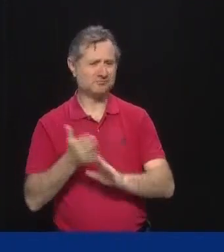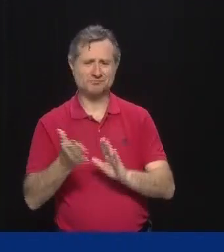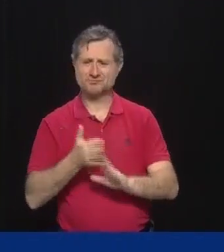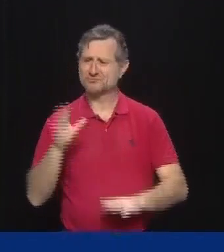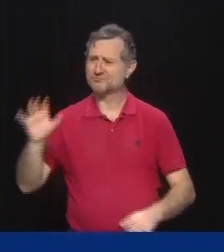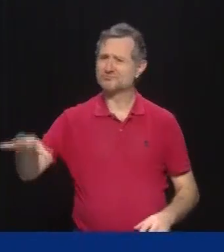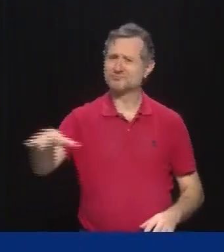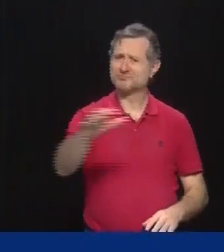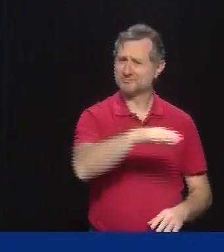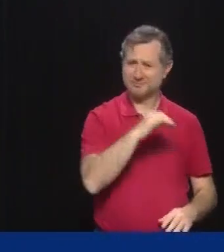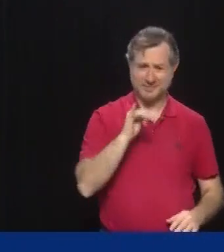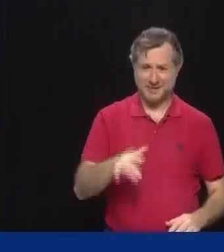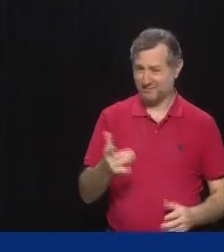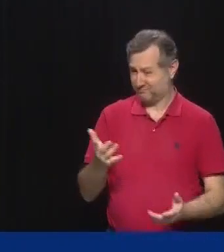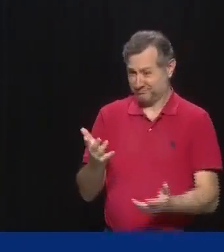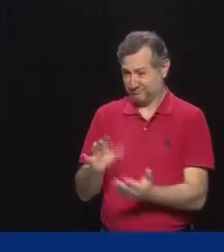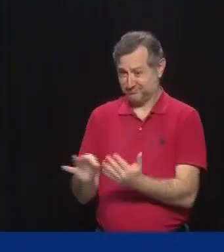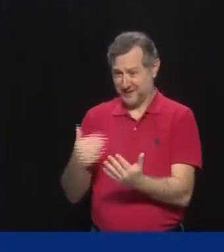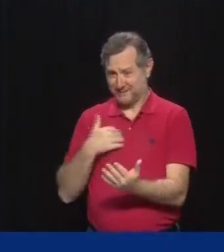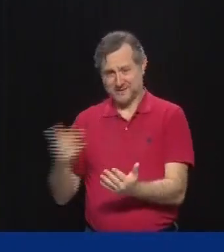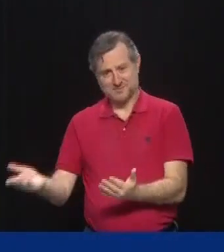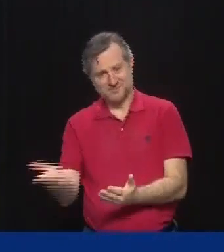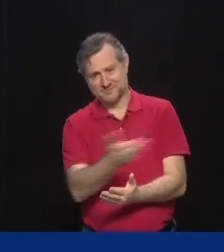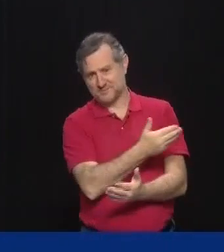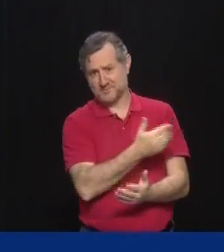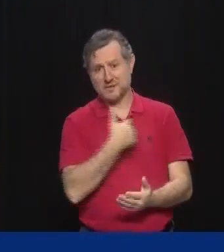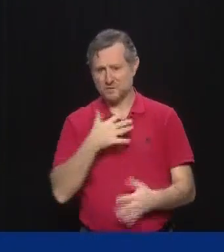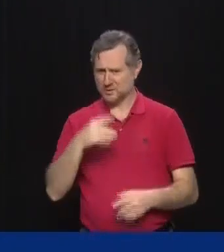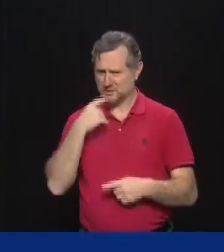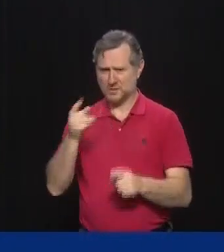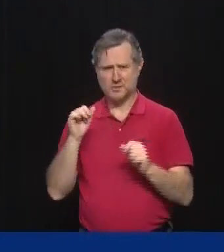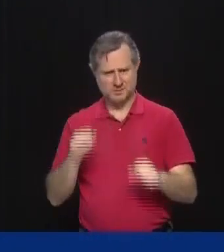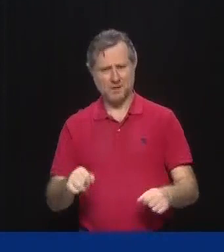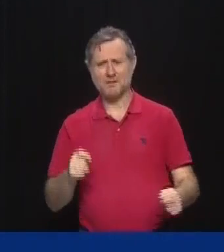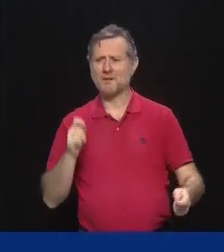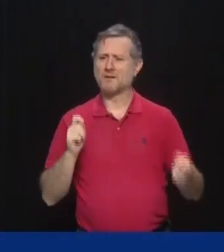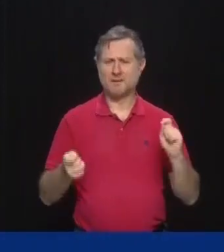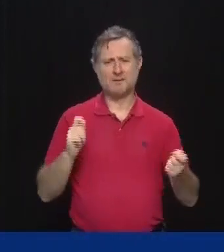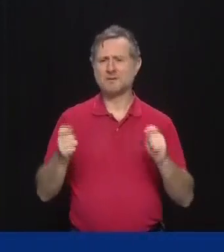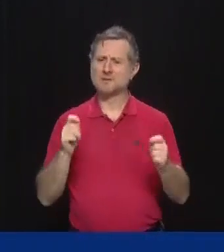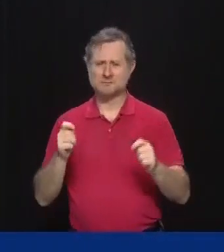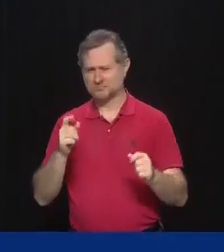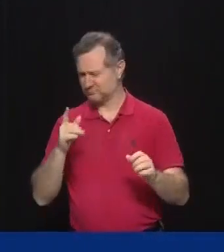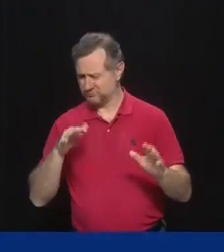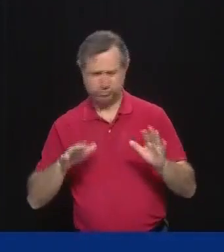WE HAVE 12 MASS VACCINE SITES NOT DISABLED. THEY'RE STILL IN PLACE. THAT'S AN OPTION.